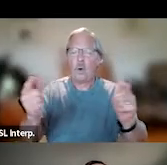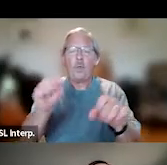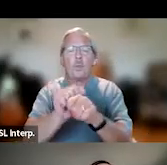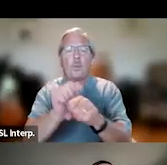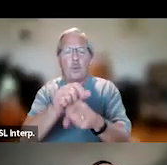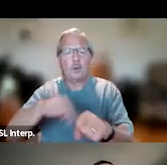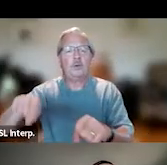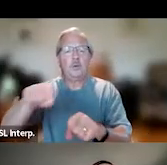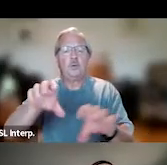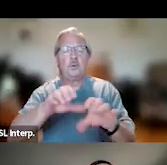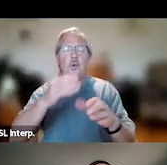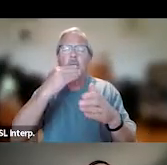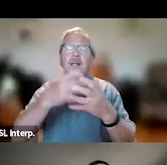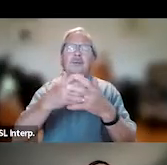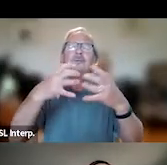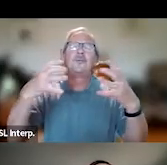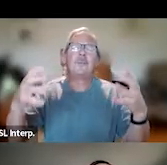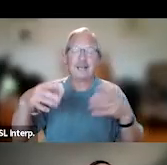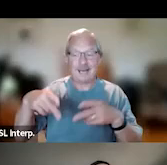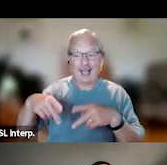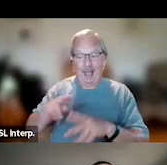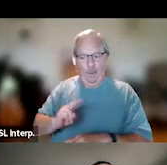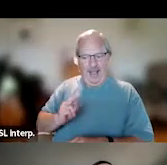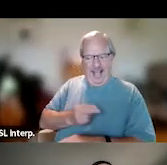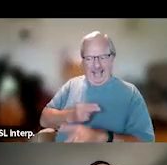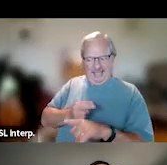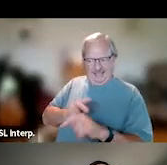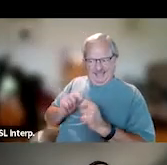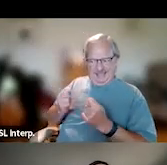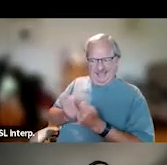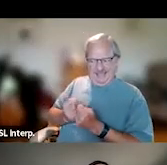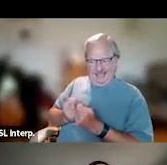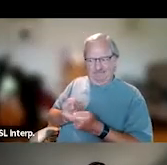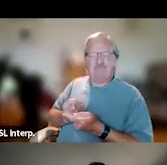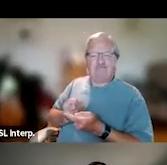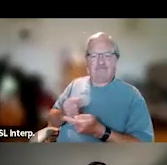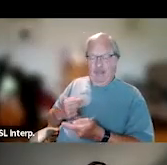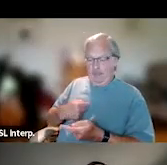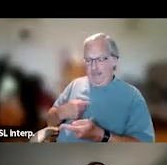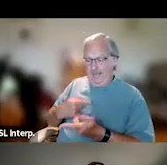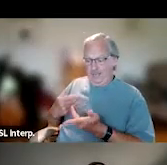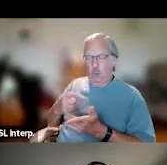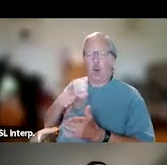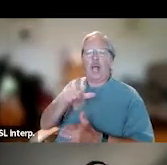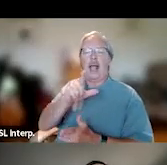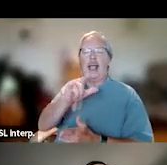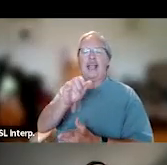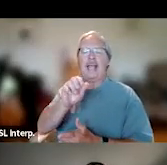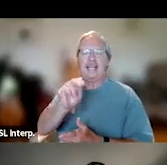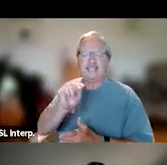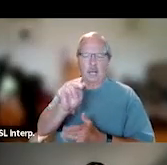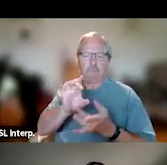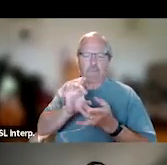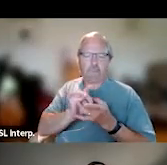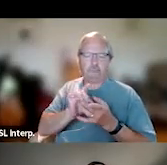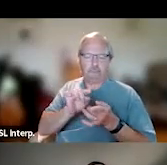Thank you so much for allowing us as a team and me as your liaison to be able to help provide the guidance